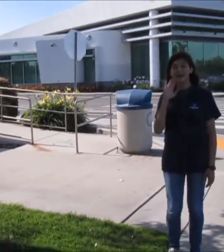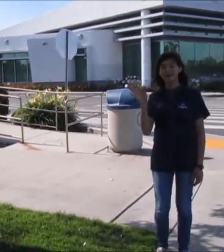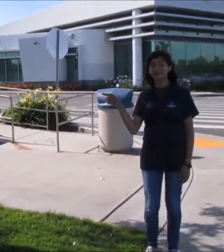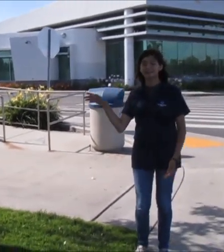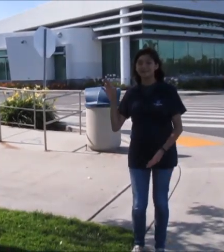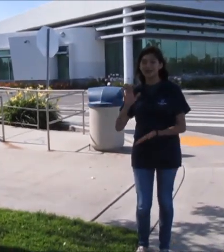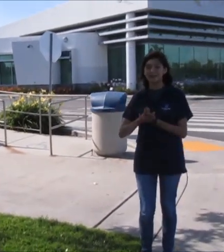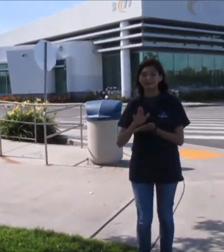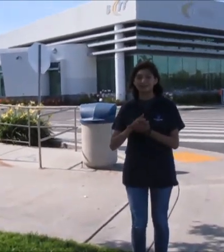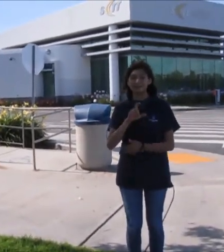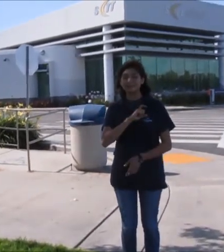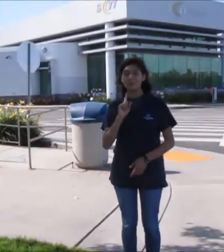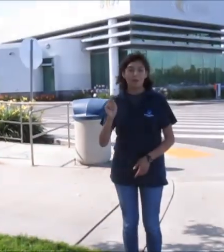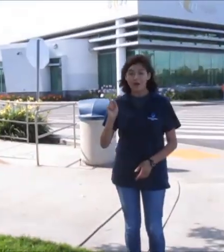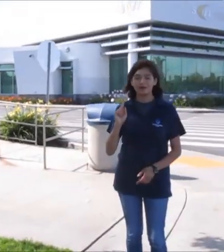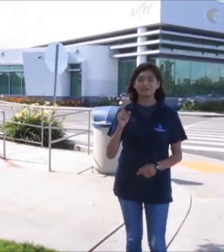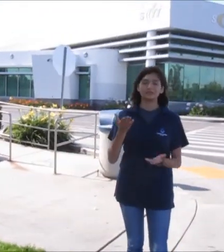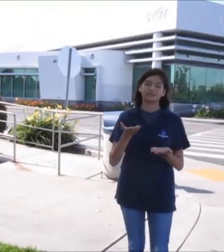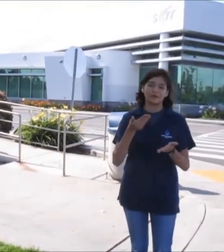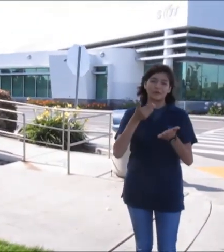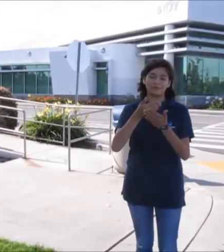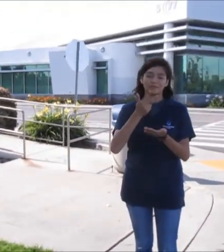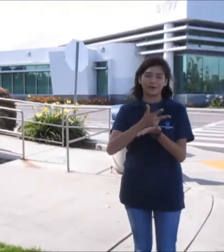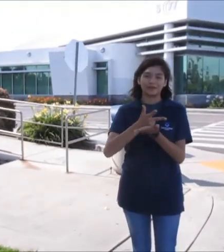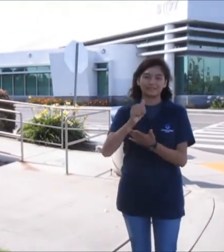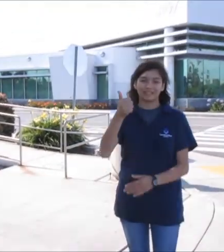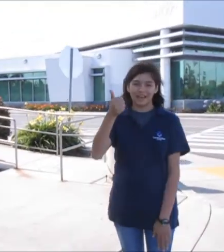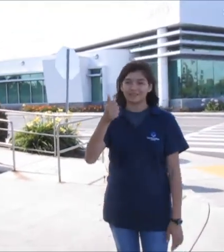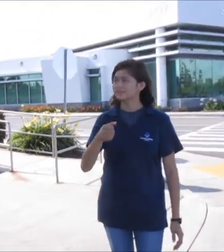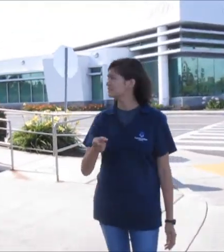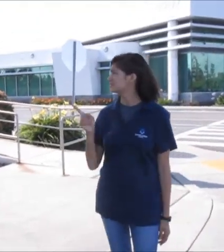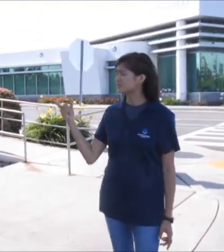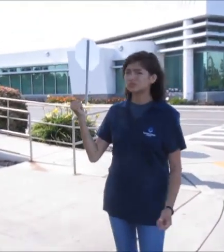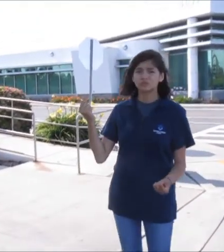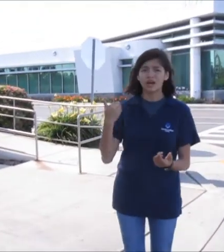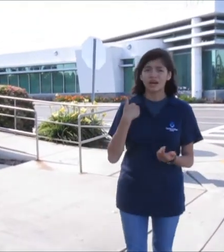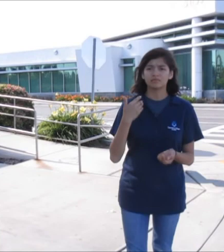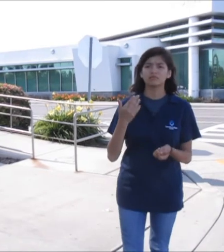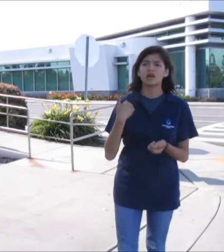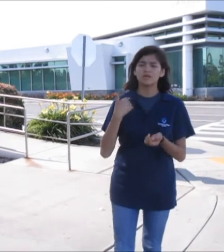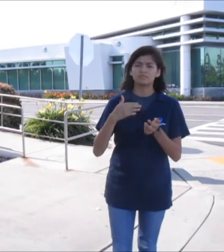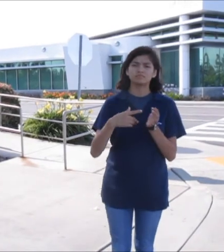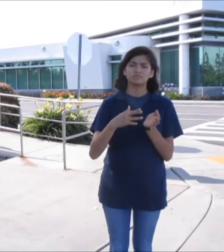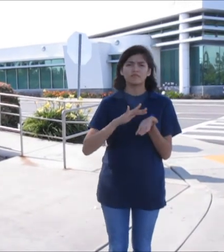Hi, this is campus police. Where? Near the Parking lot 10 (next to Child Development building). What services do the campus police offer?